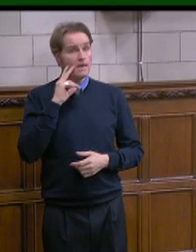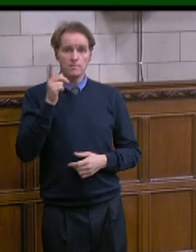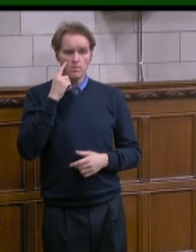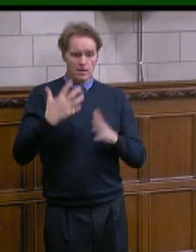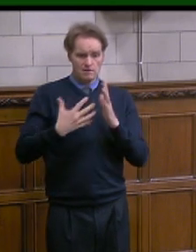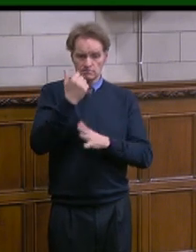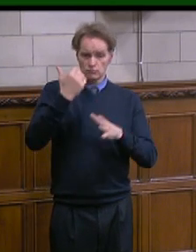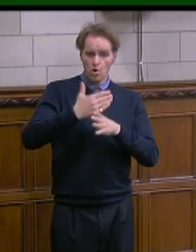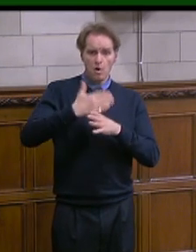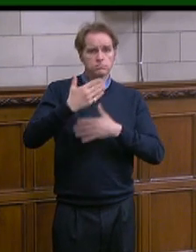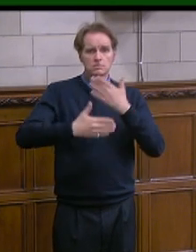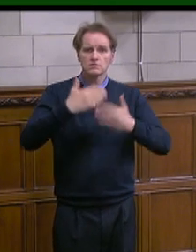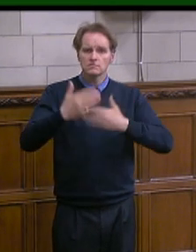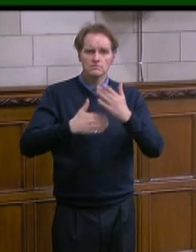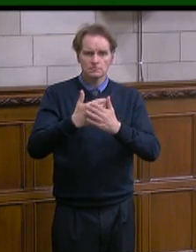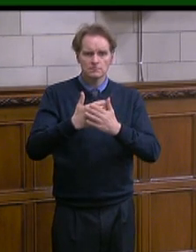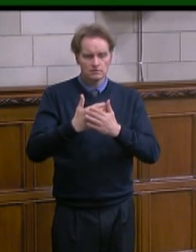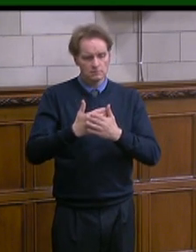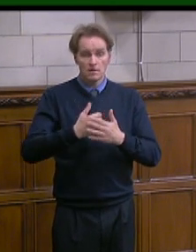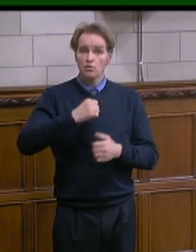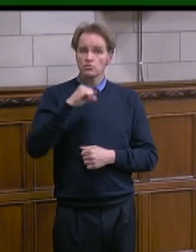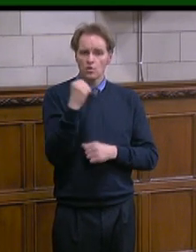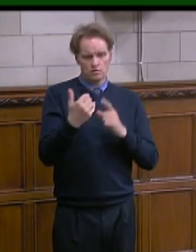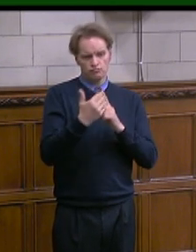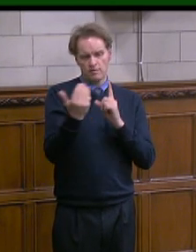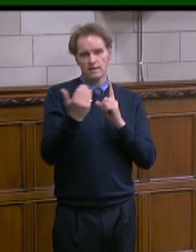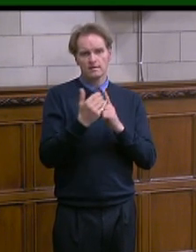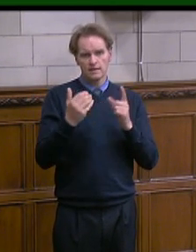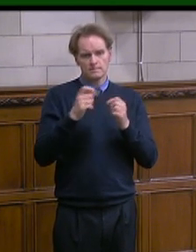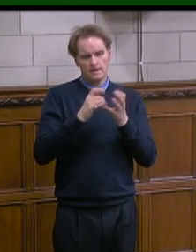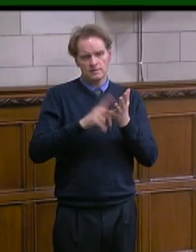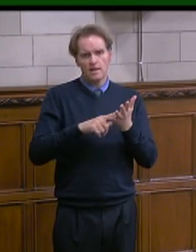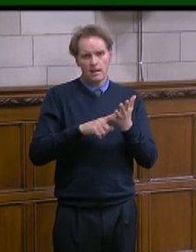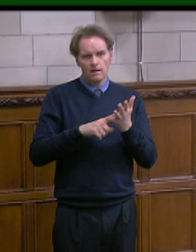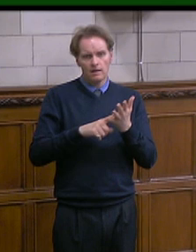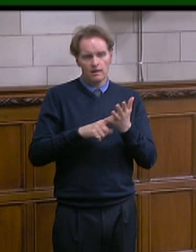Sign language has been recognised as an official language in Scotland since 2011.